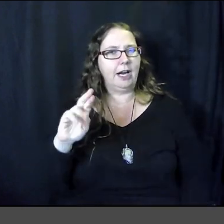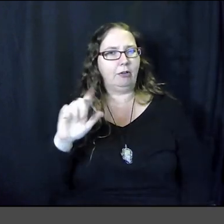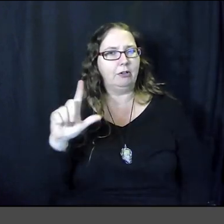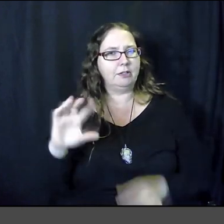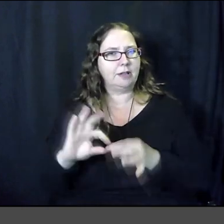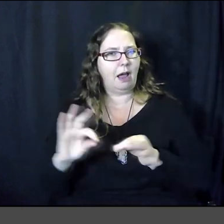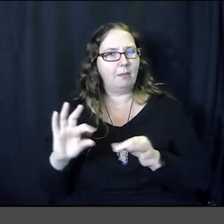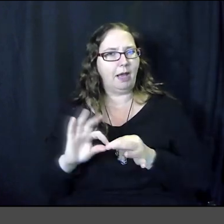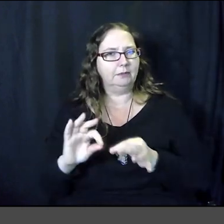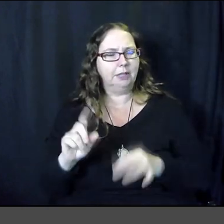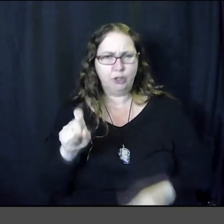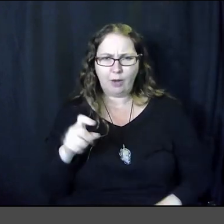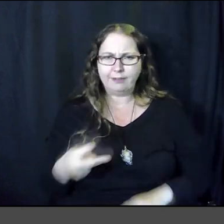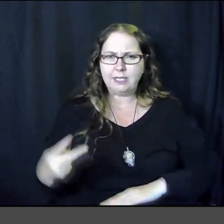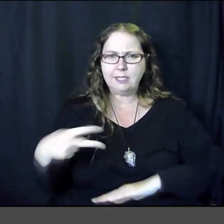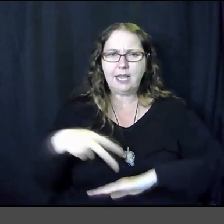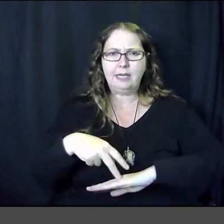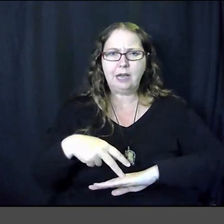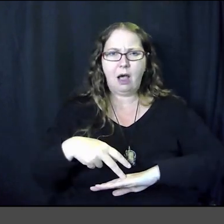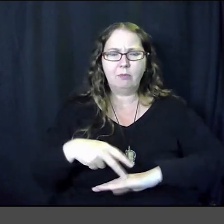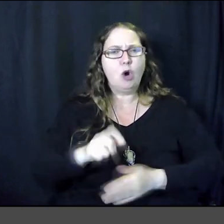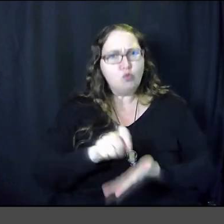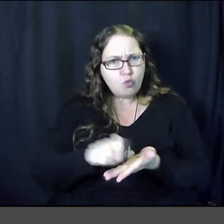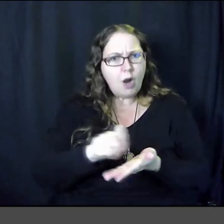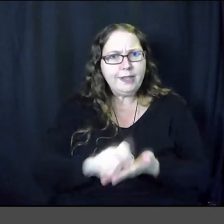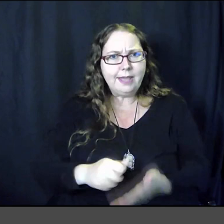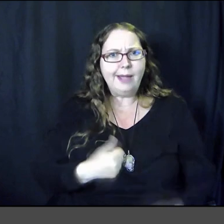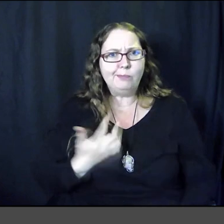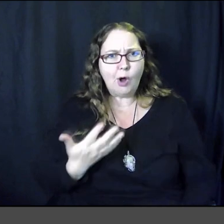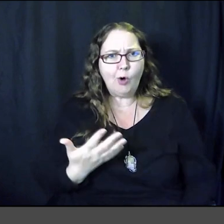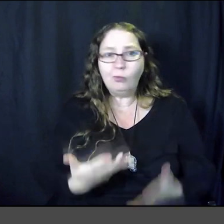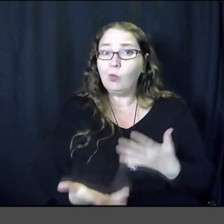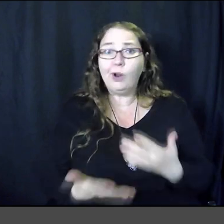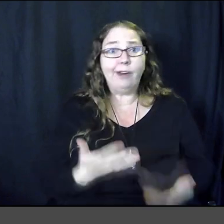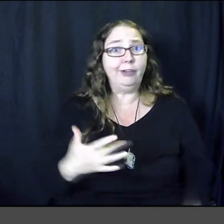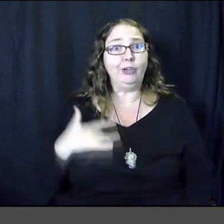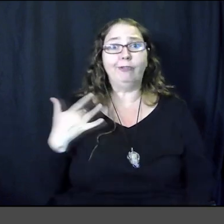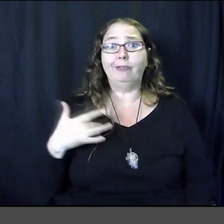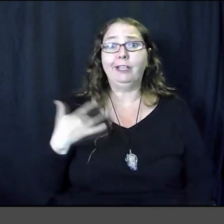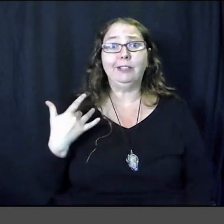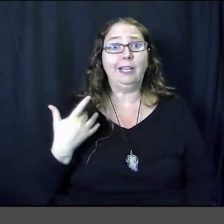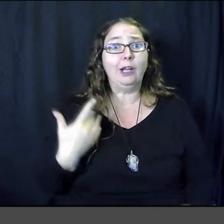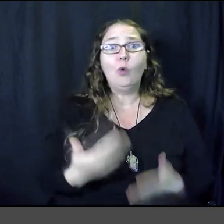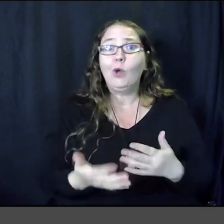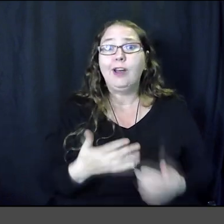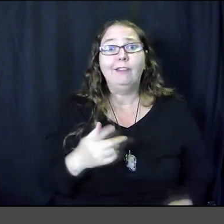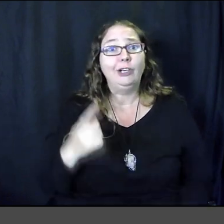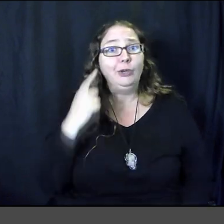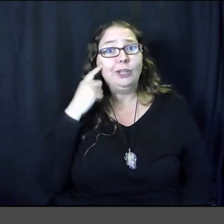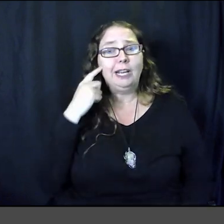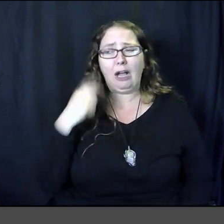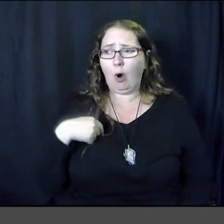WHATEVER YOU BELIEVE IN, WHATEVER YOU REALLY WANT TO BE SAID, WHATEVER YOU THINK WAS WRONG, WHAT DO YOU THINK WAS